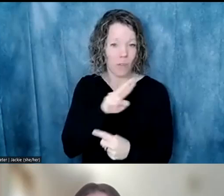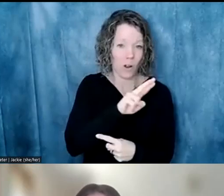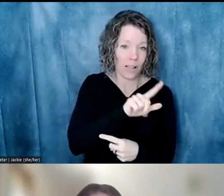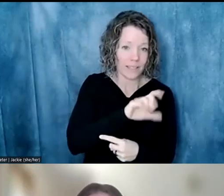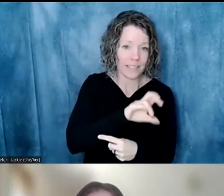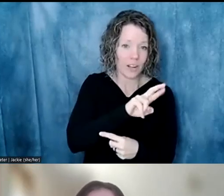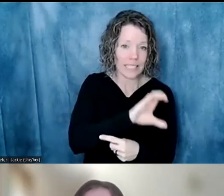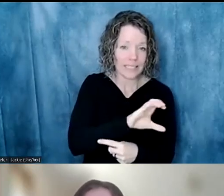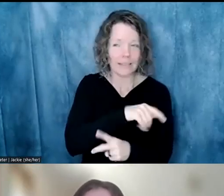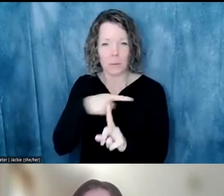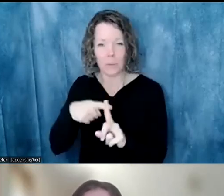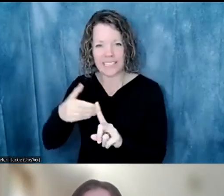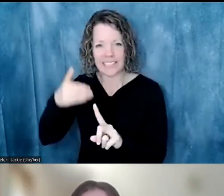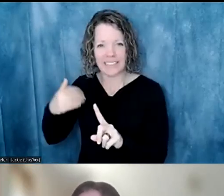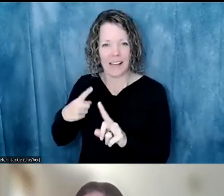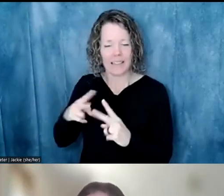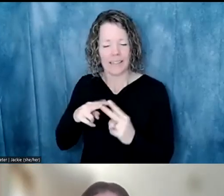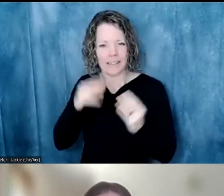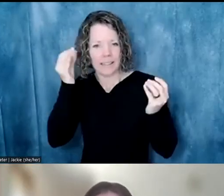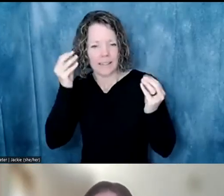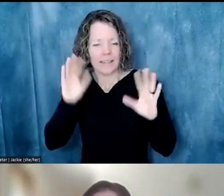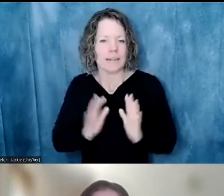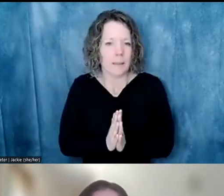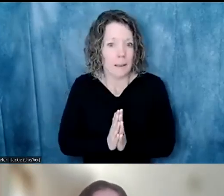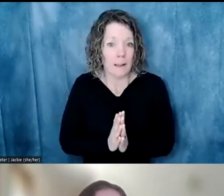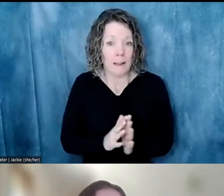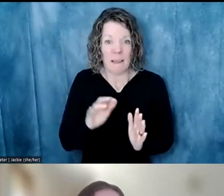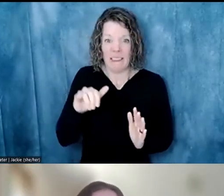I just want to acknowledge that is a very complicated question, especially in an